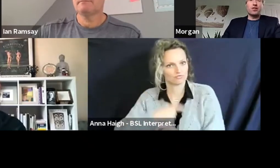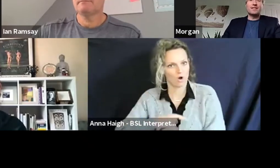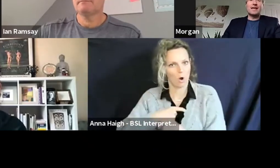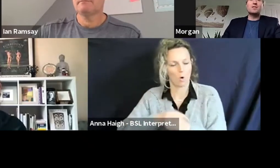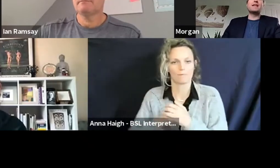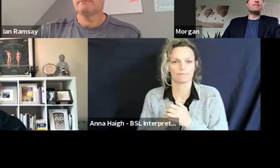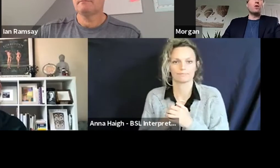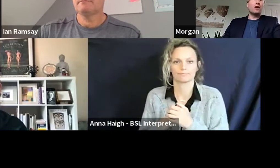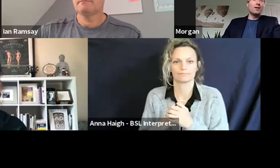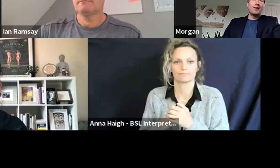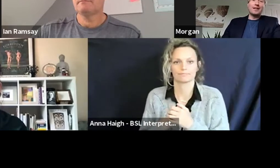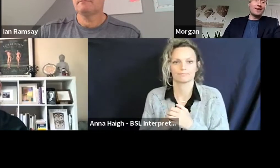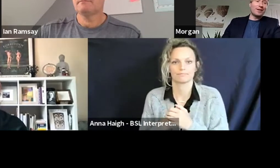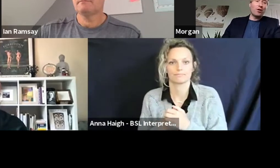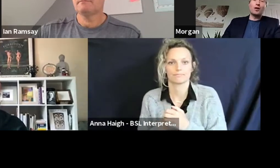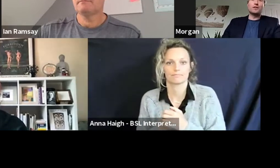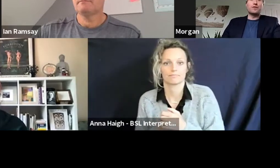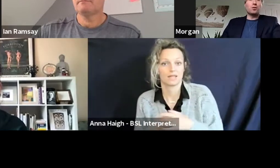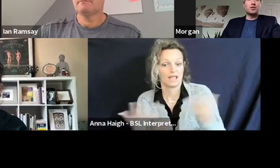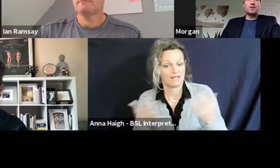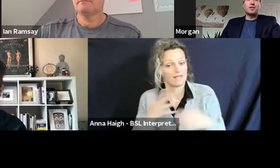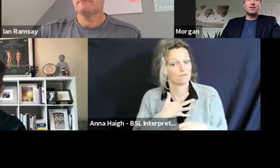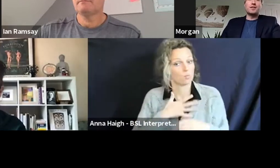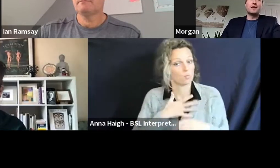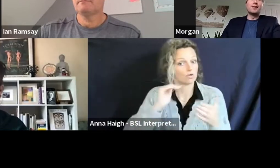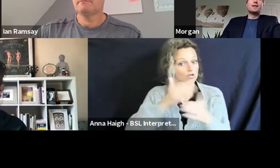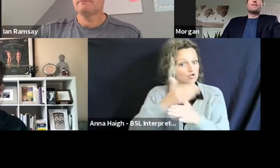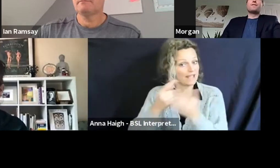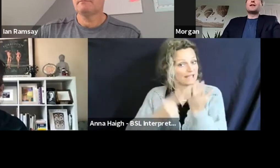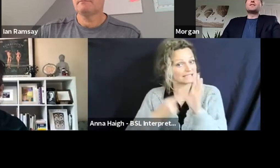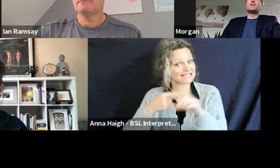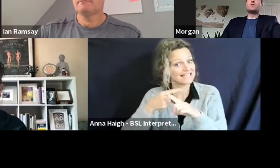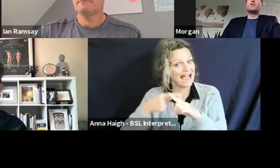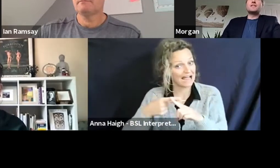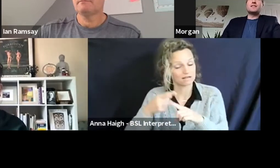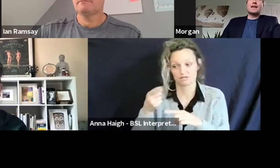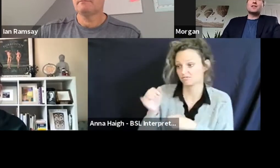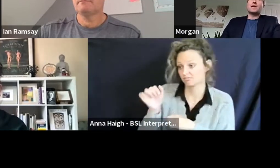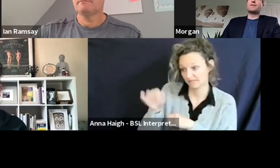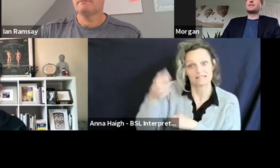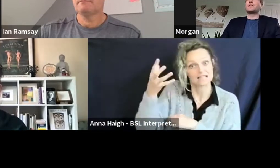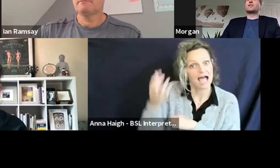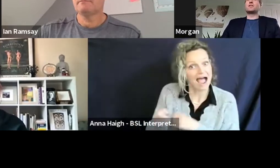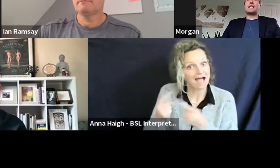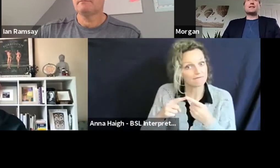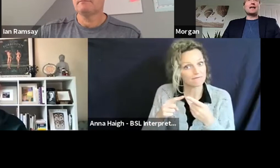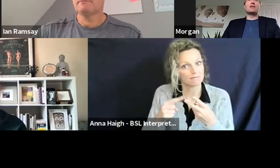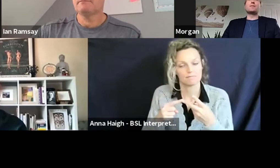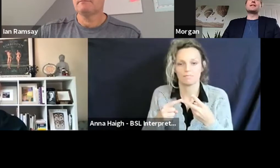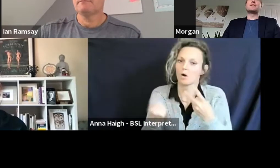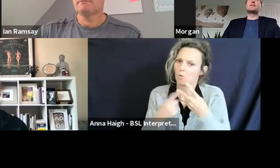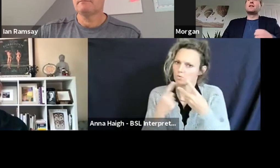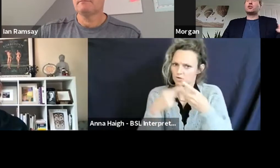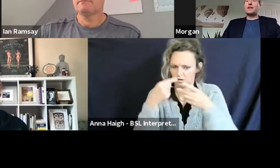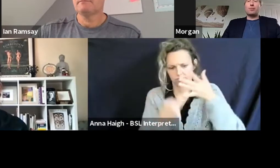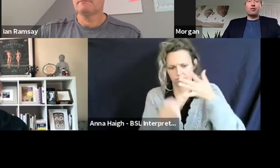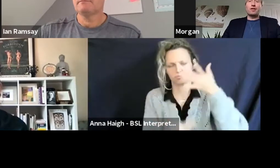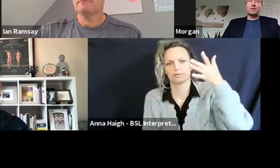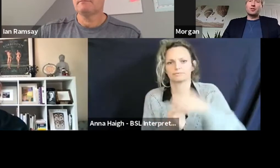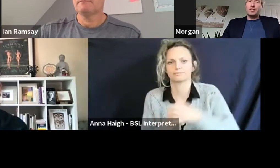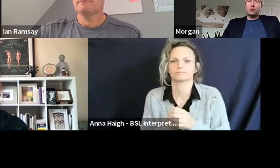but also move to other organisations to share that knowledge round working towards a one civil service model. So in answer to your question, it's categorically not just for people looking for a career in tax.